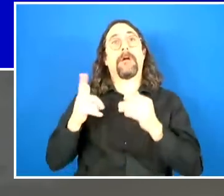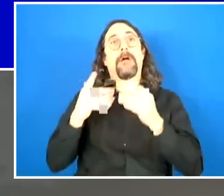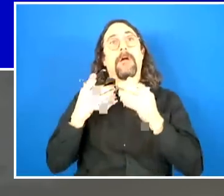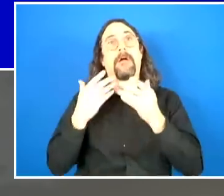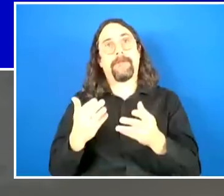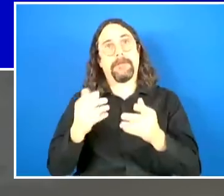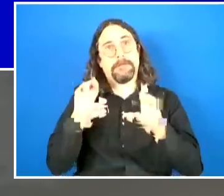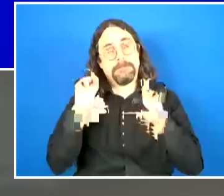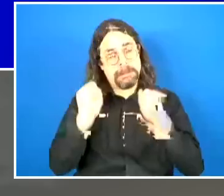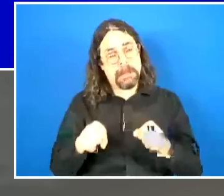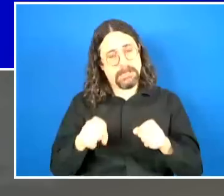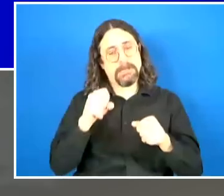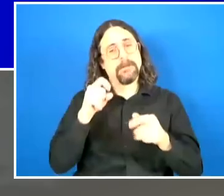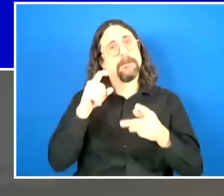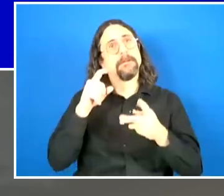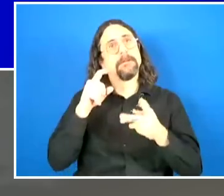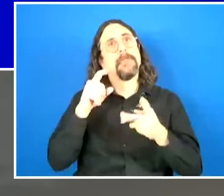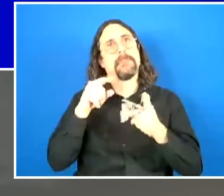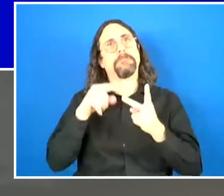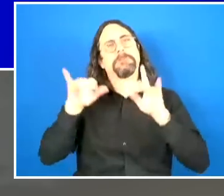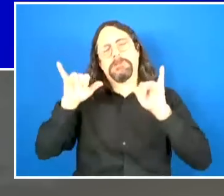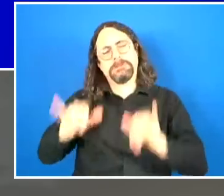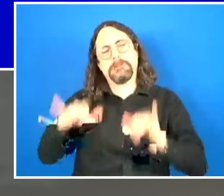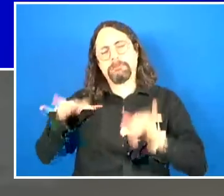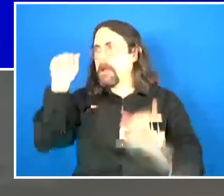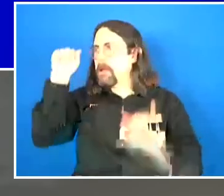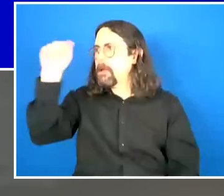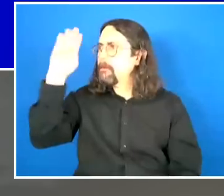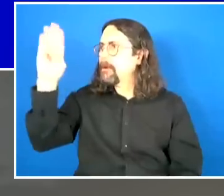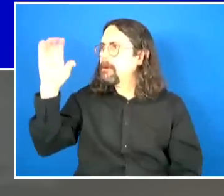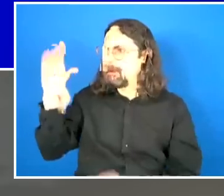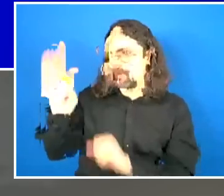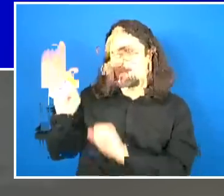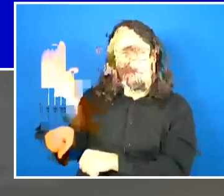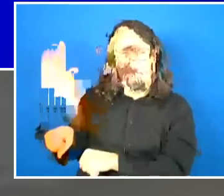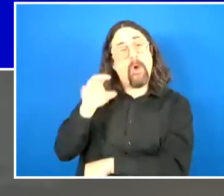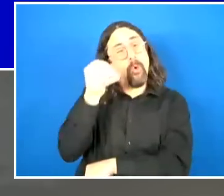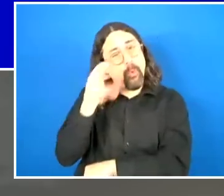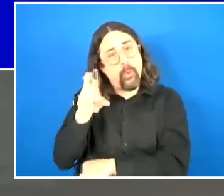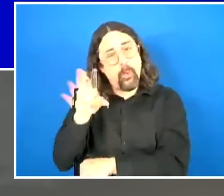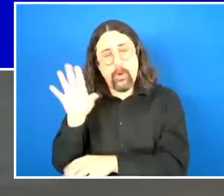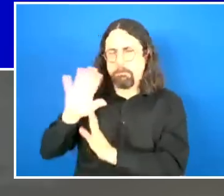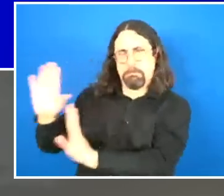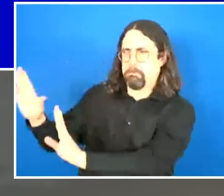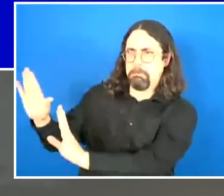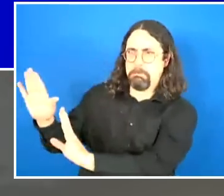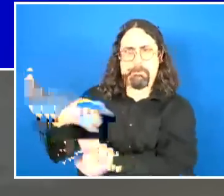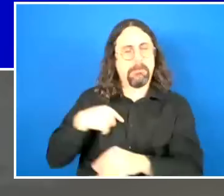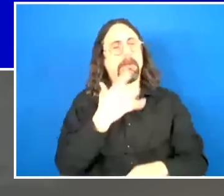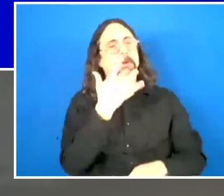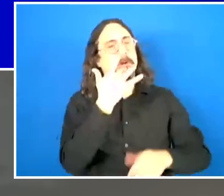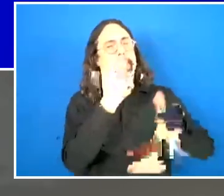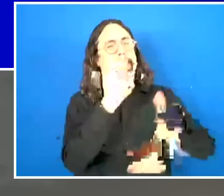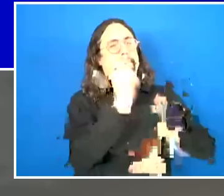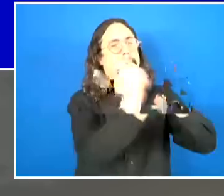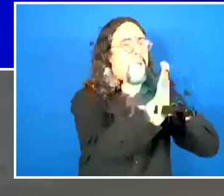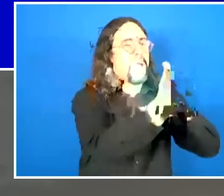TOHA AVEAS PSING GRADE RATHER THAN A SPECIFIC GADRE IN THE TRADITIONAL STRUCTURE. IFT HAT PIECE WHAT THINK THINK MAKES MORE SENSE AND THEY HAVE